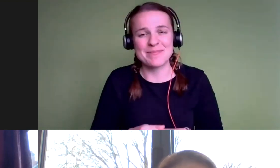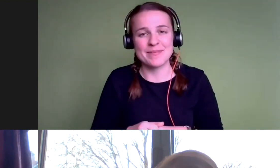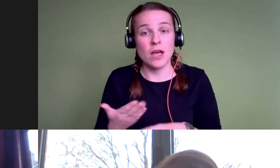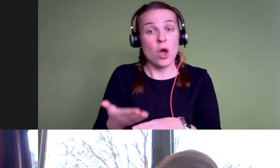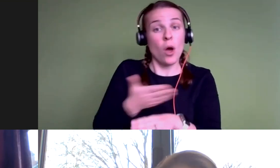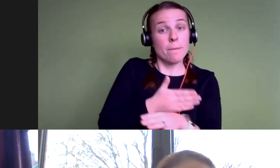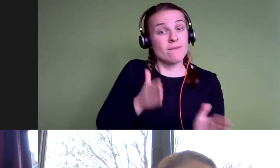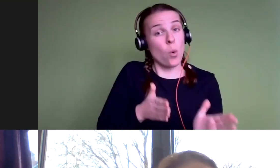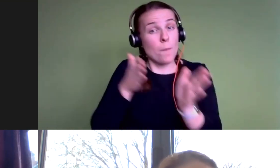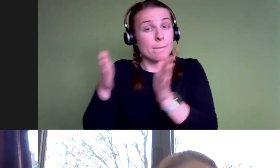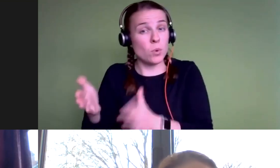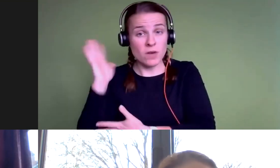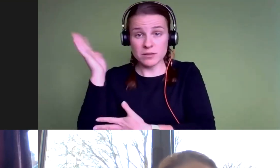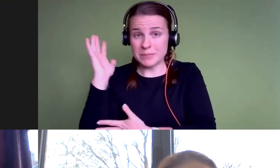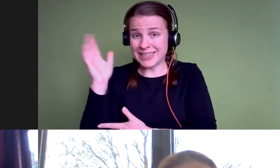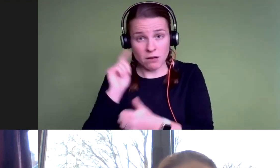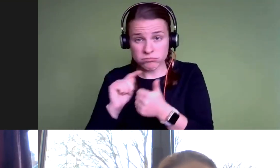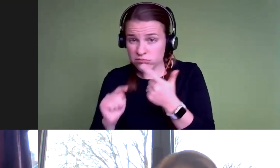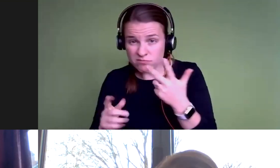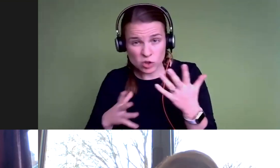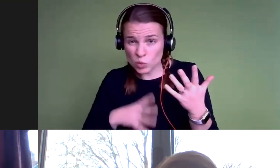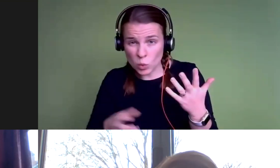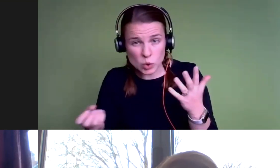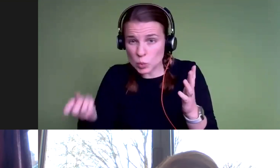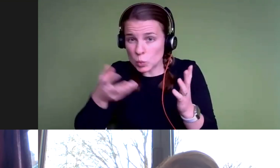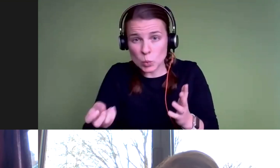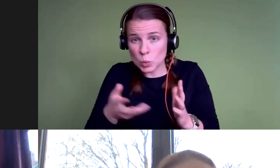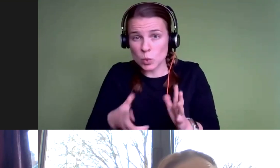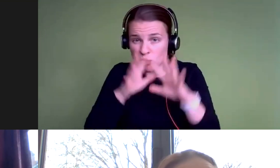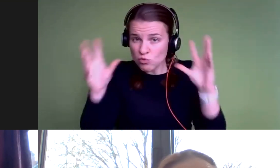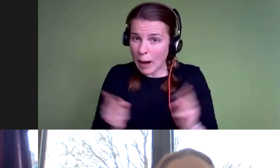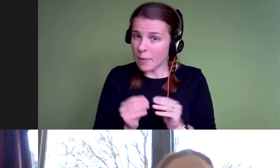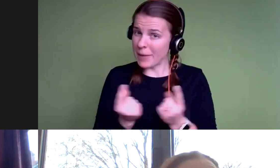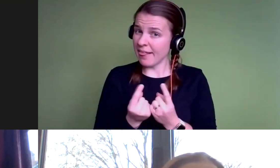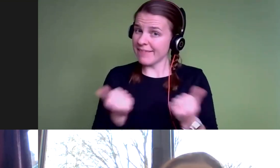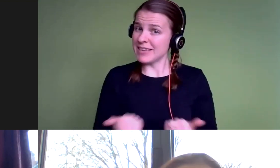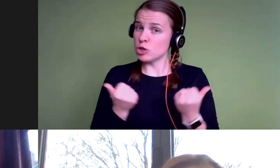, there are a whole range of exciting things that I cannot wait to bring to Sense.